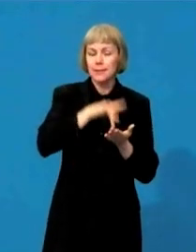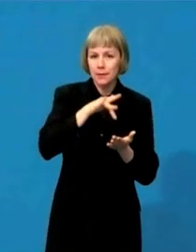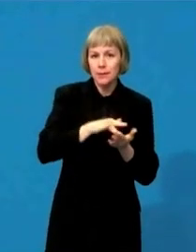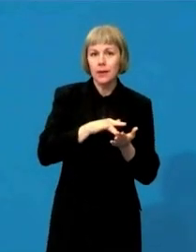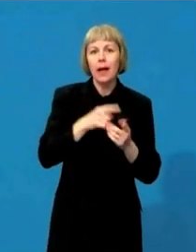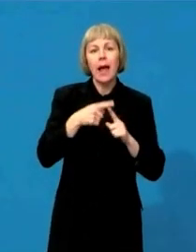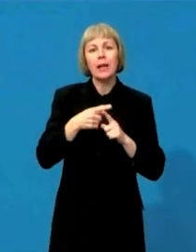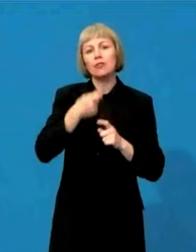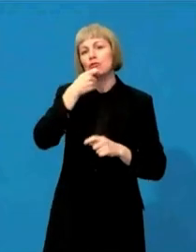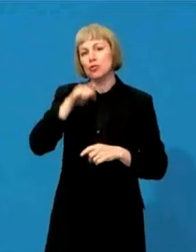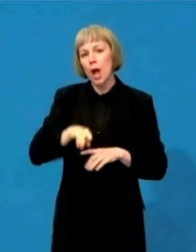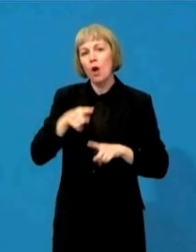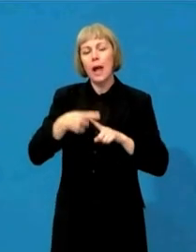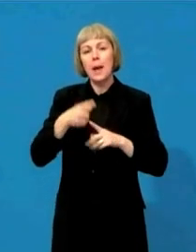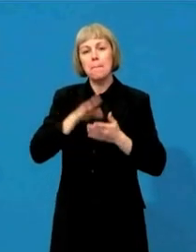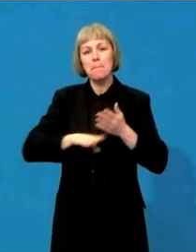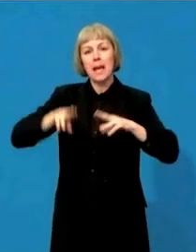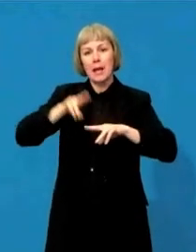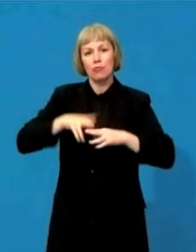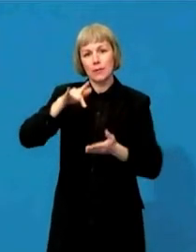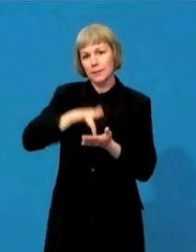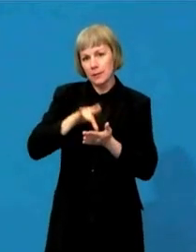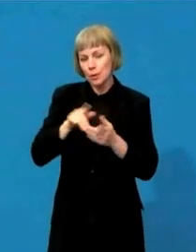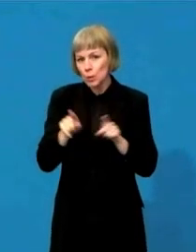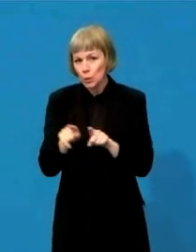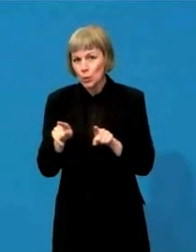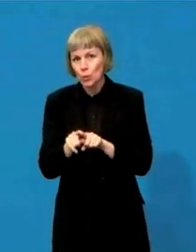And we also have another unit called the Maralu.